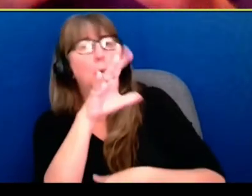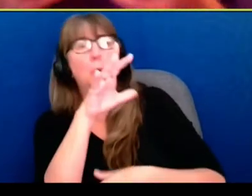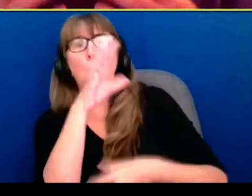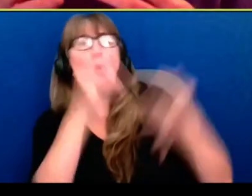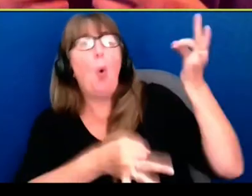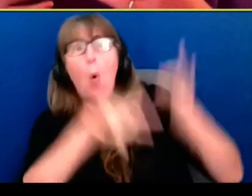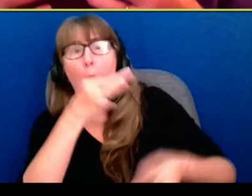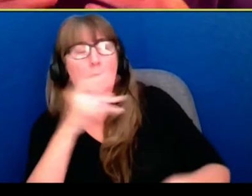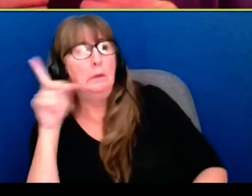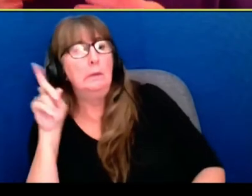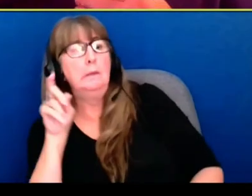It's a strange place.